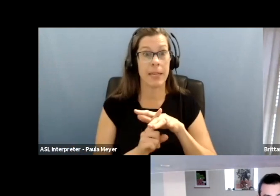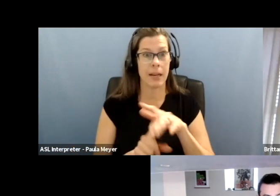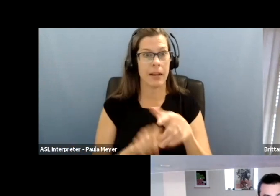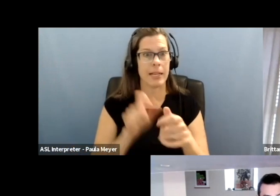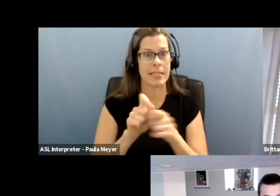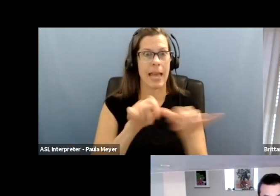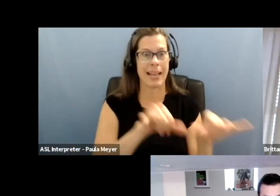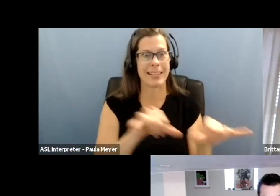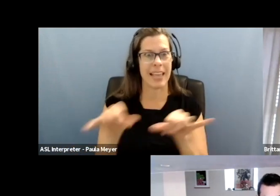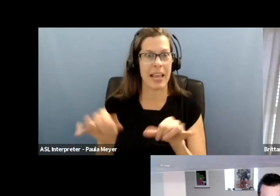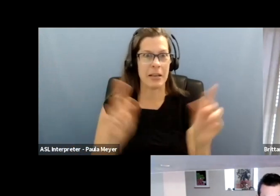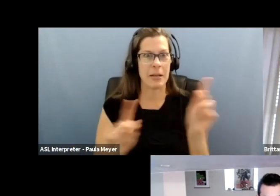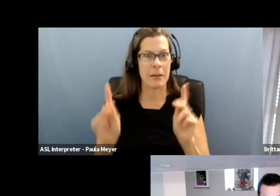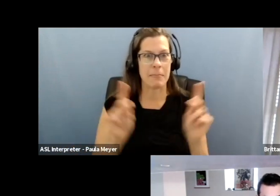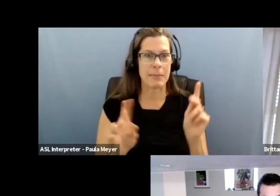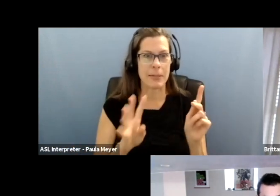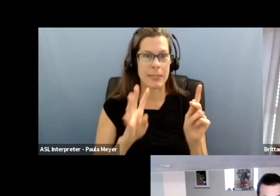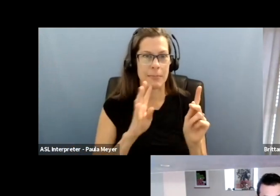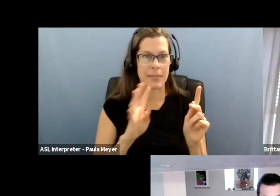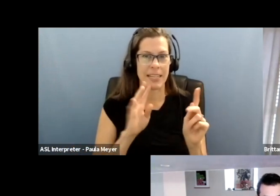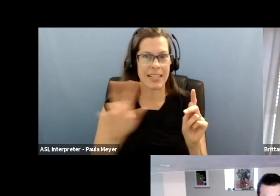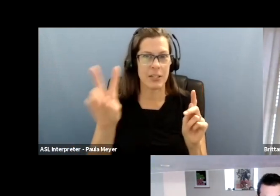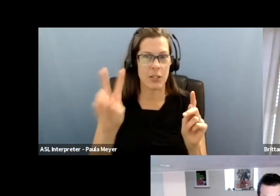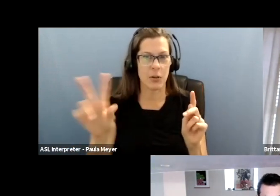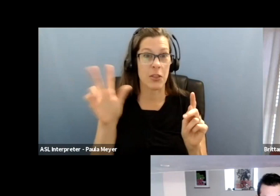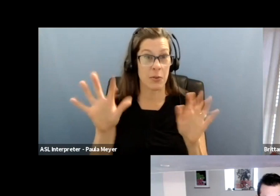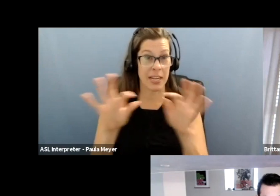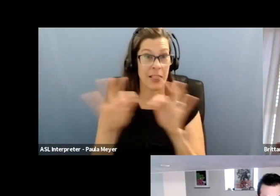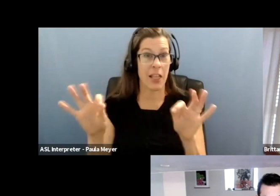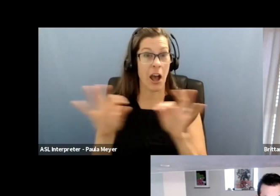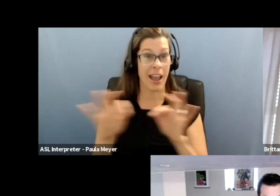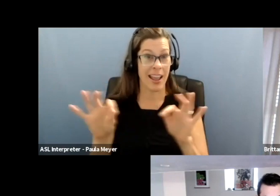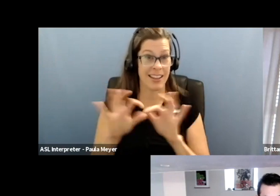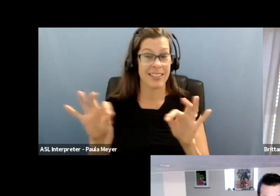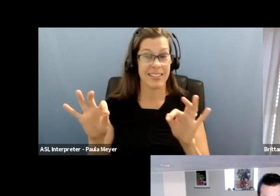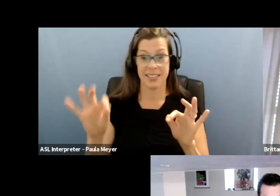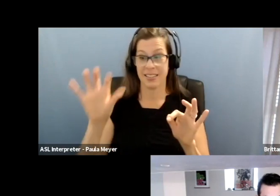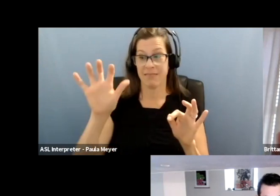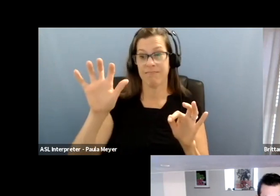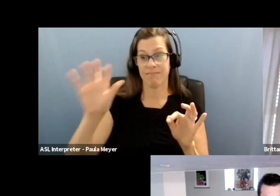and it will be two to three lines of captions at once. So it's very legible experience compared to live.